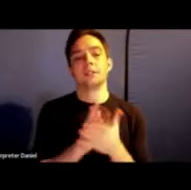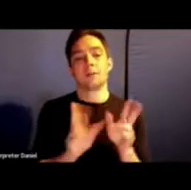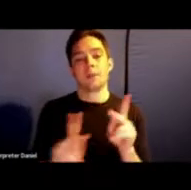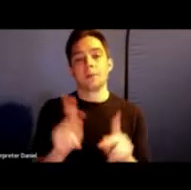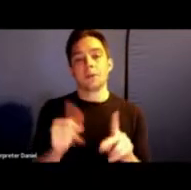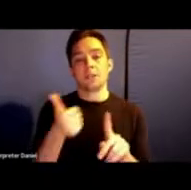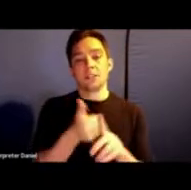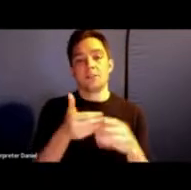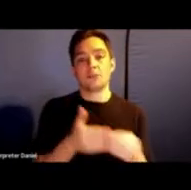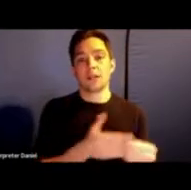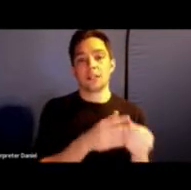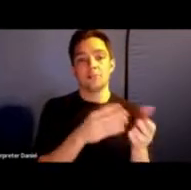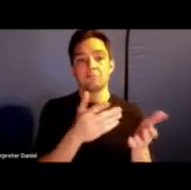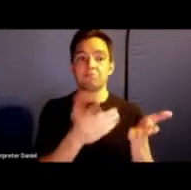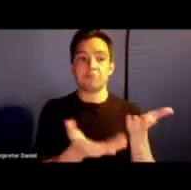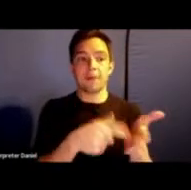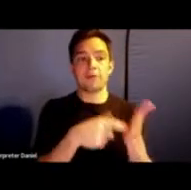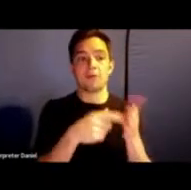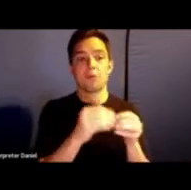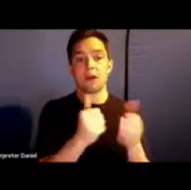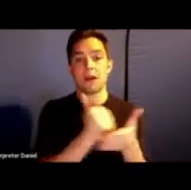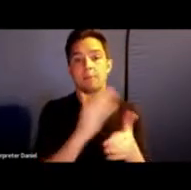will need more help than others. Heck, I need help all the time.